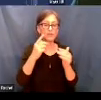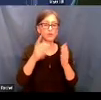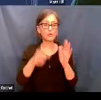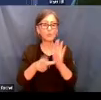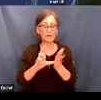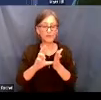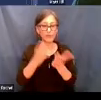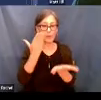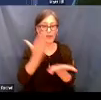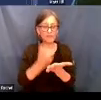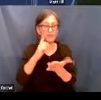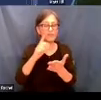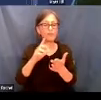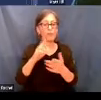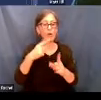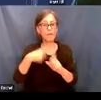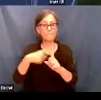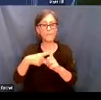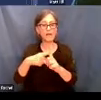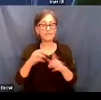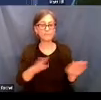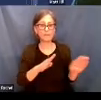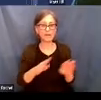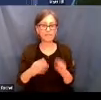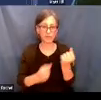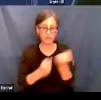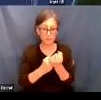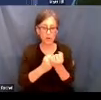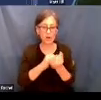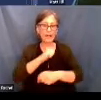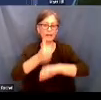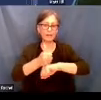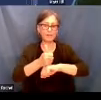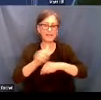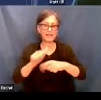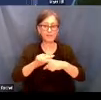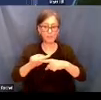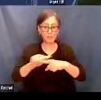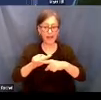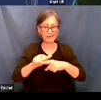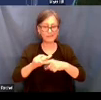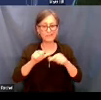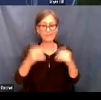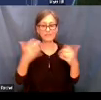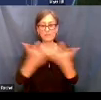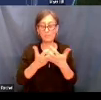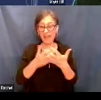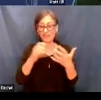of positive behavioral supports and implementation practices consistent with statutory requirements.